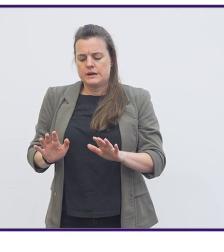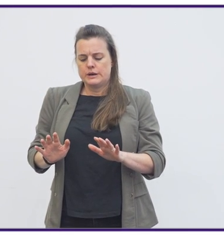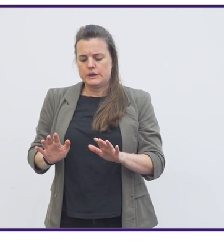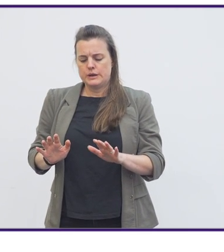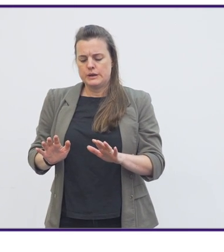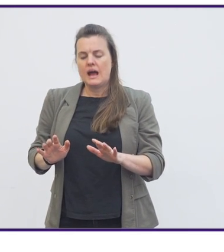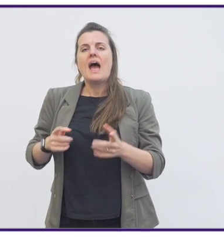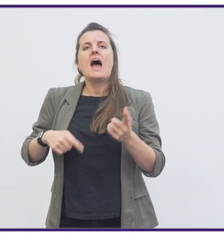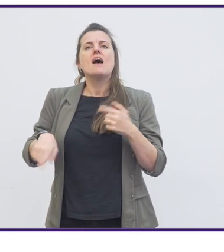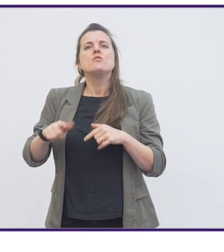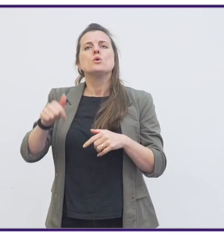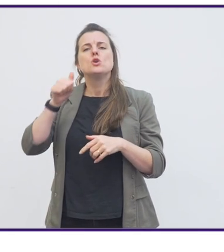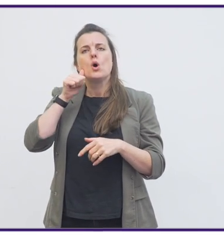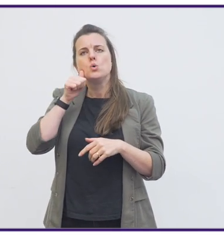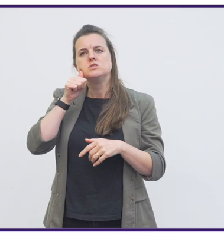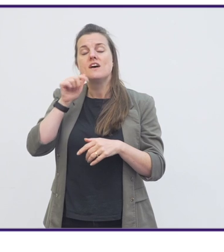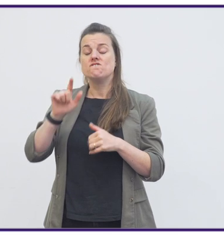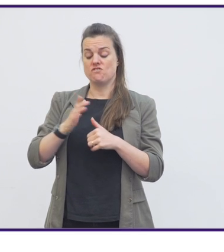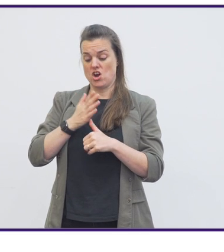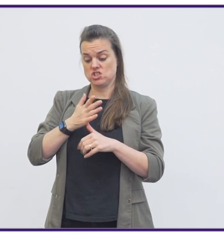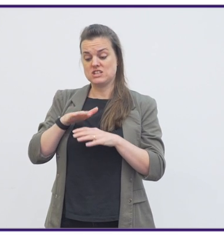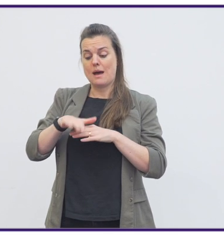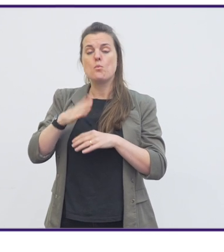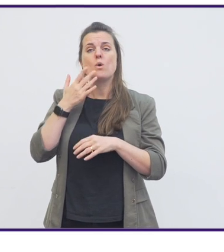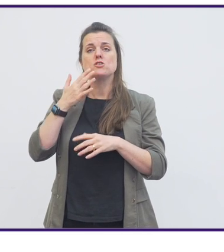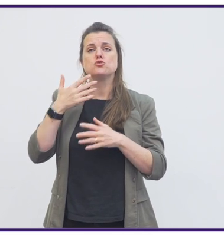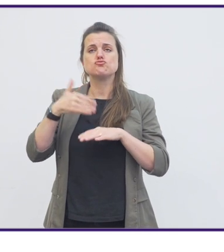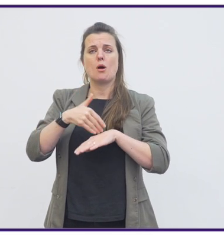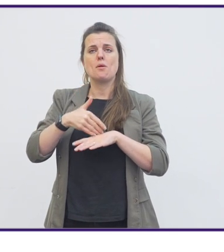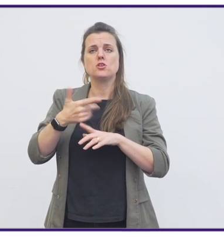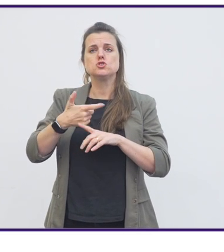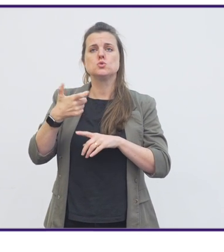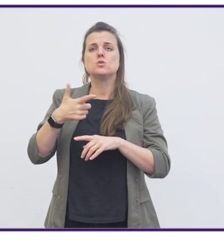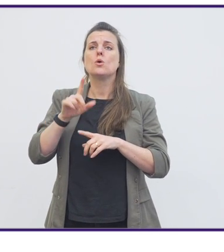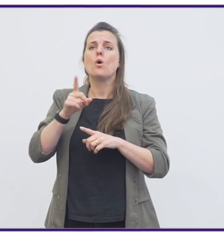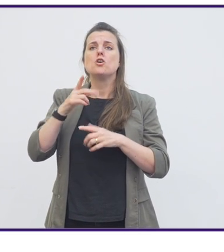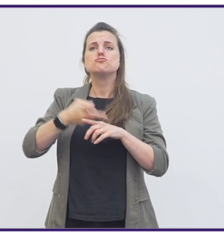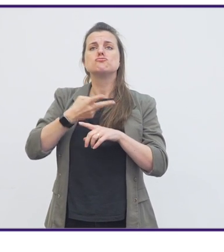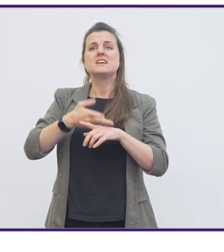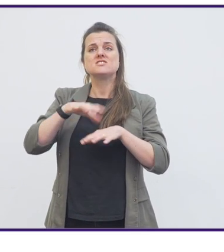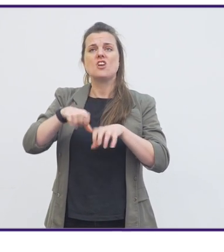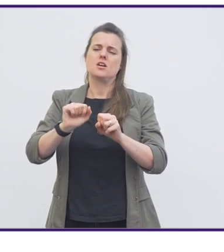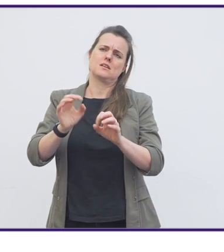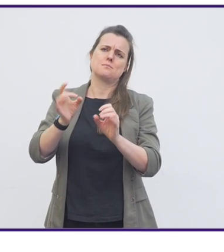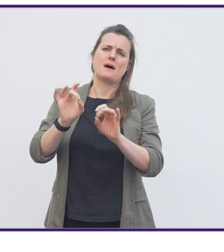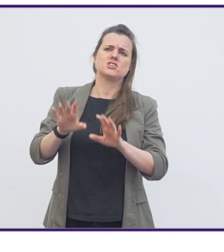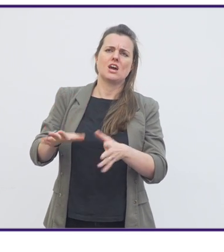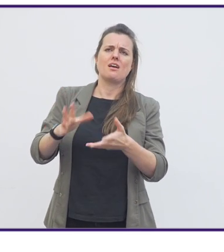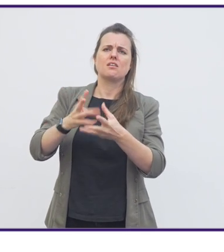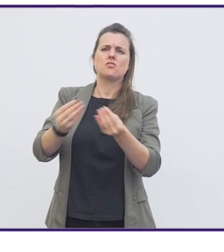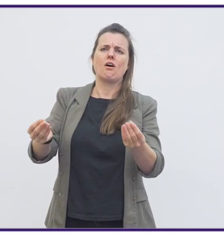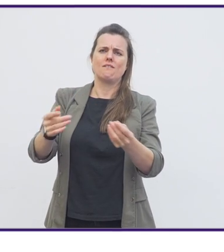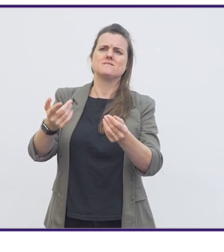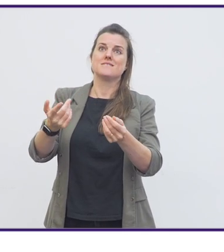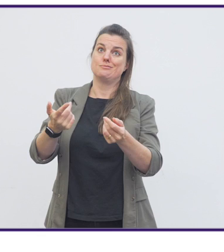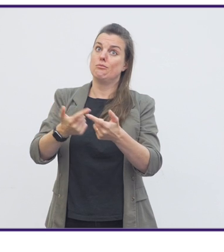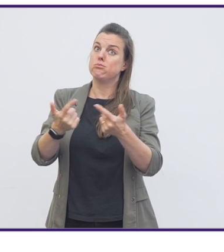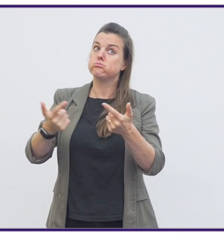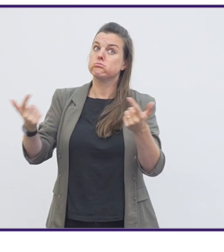Everyone knows the first step in troubleshooting is the restart. It's magic. Honestly, it fixes the problem most of the time,